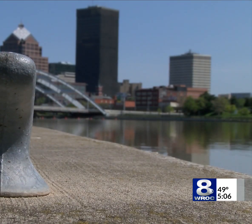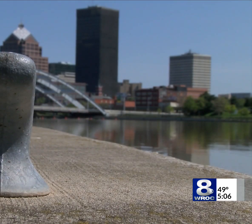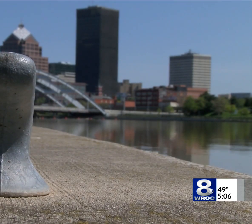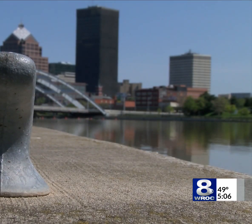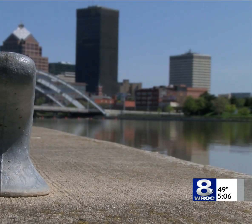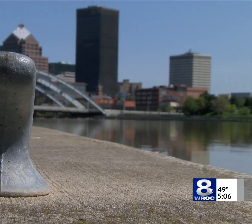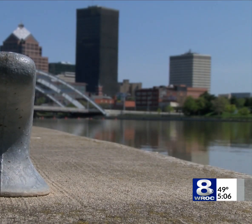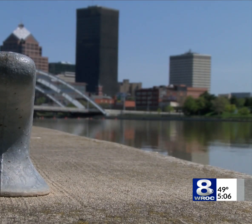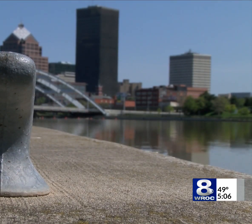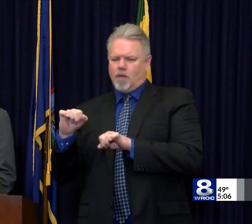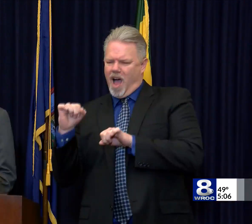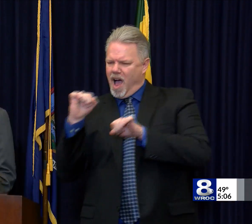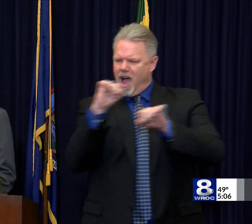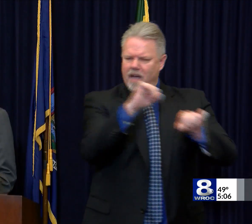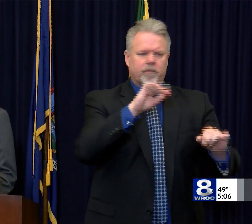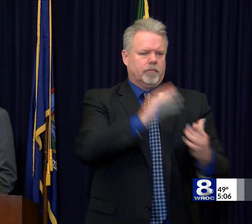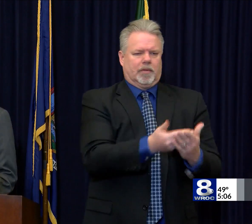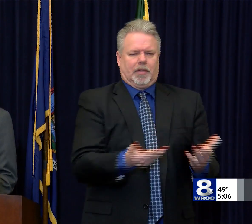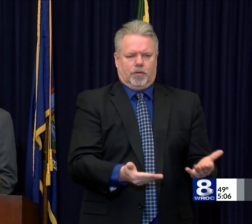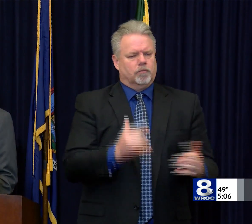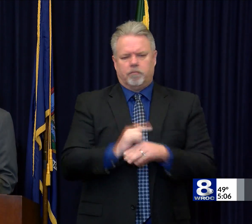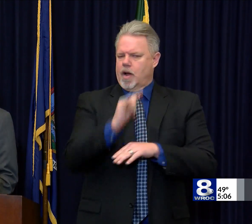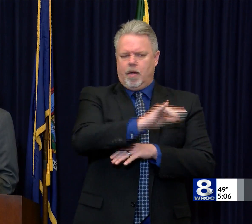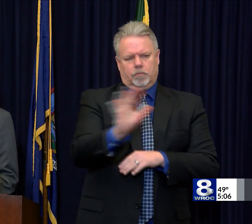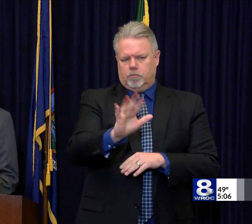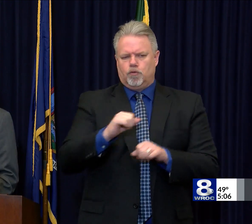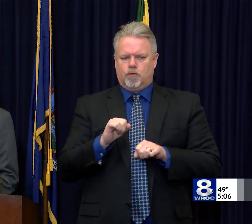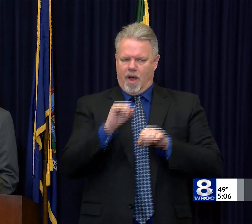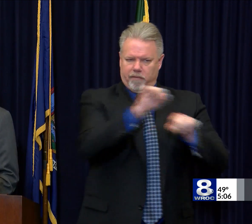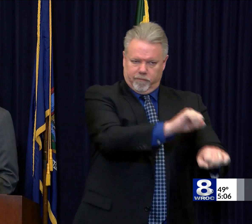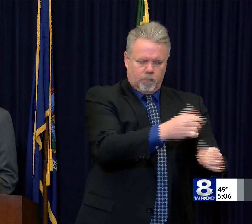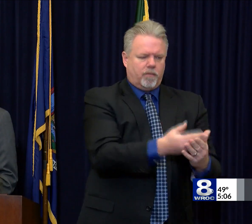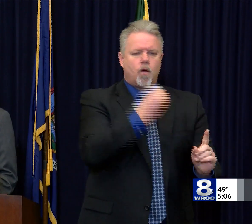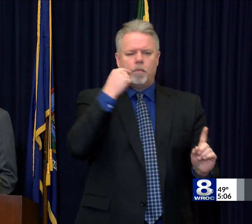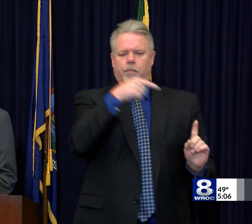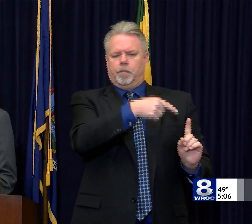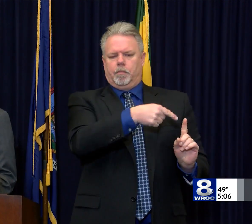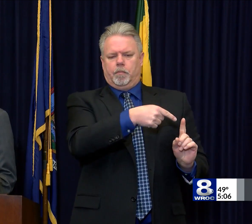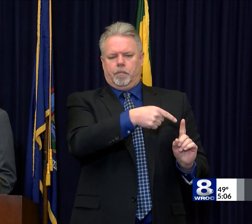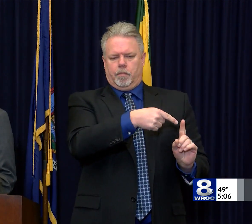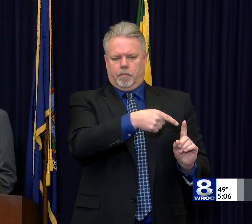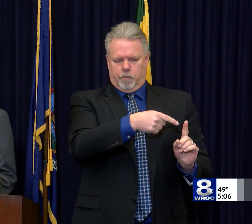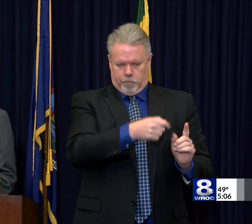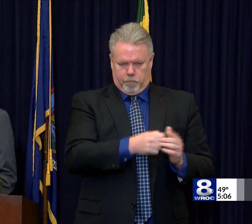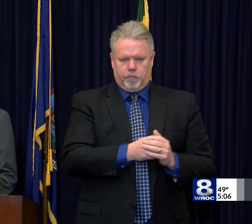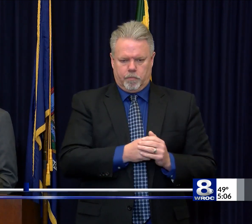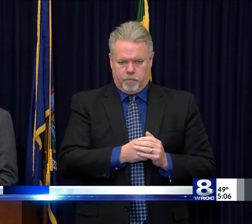AND CALLED THE HEALTH DEPARRTMENT. MONROE COUNTY PUBLIC HEALTH